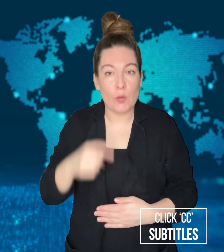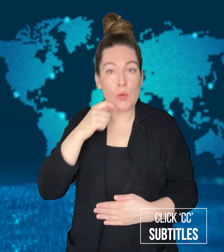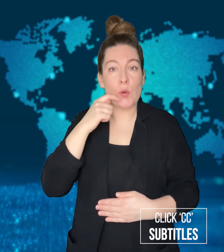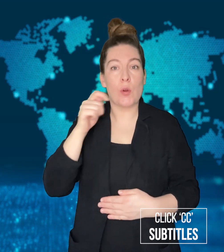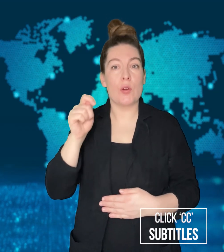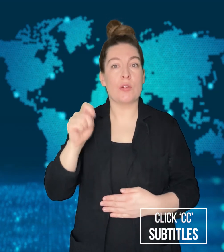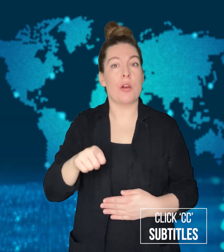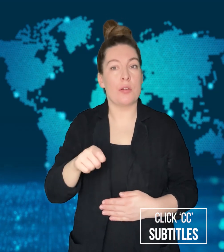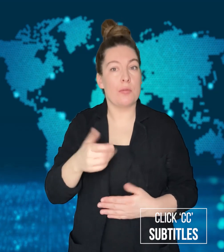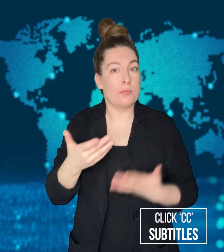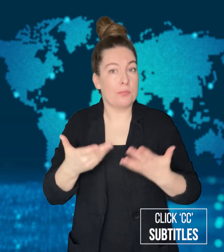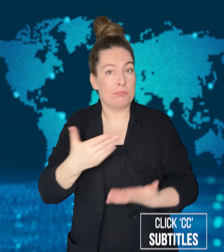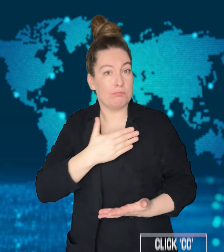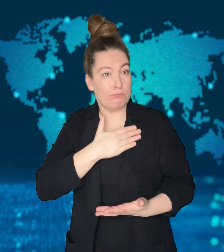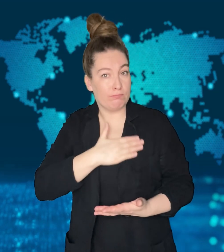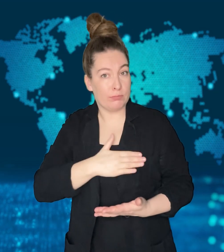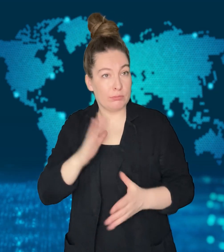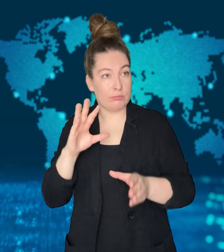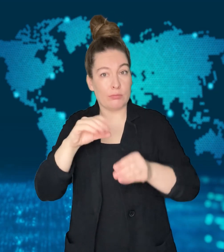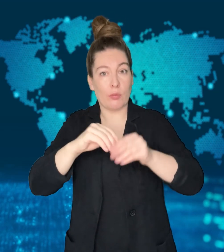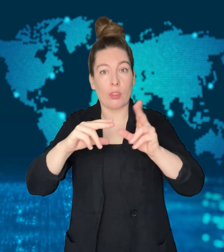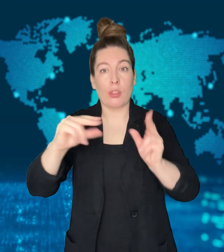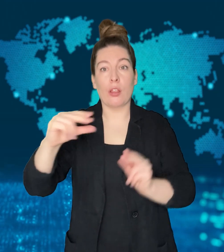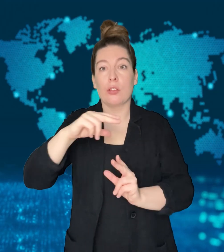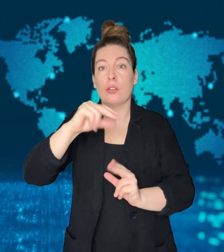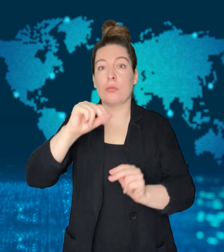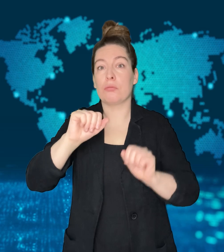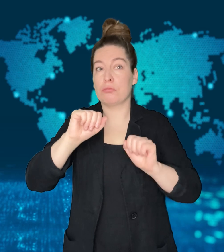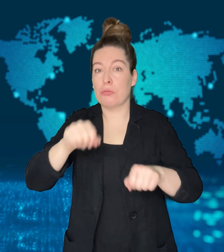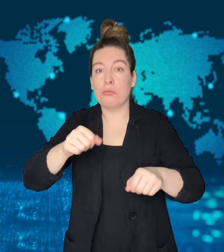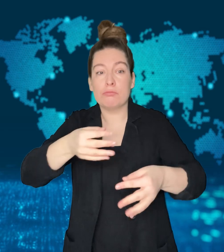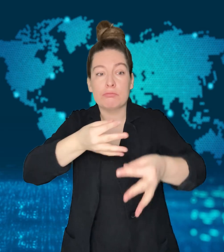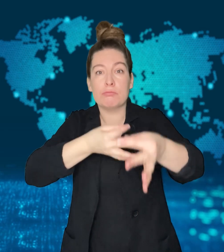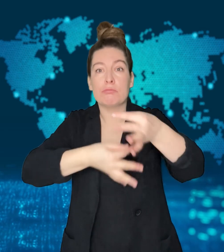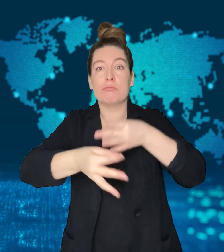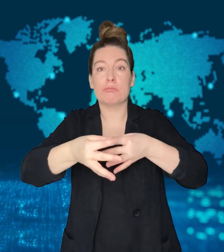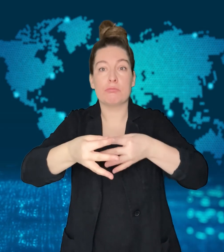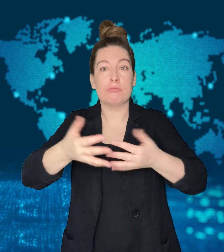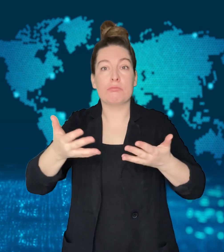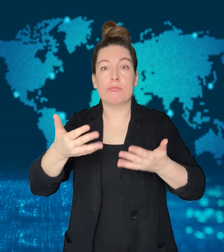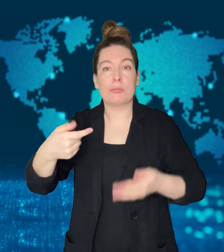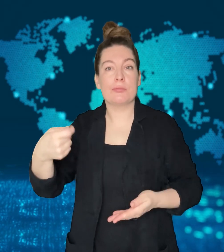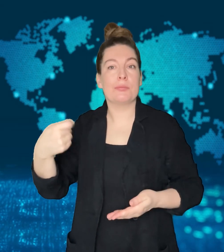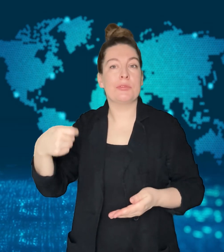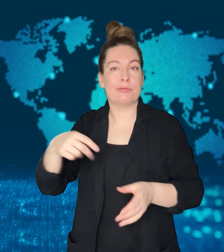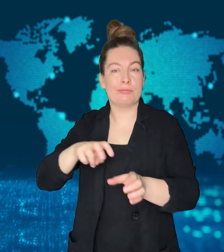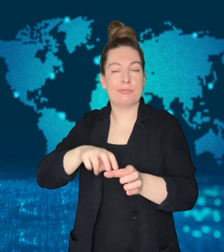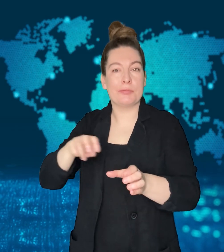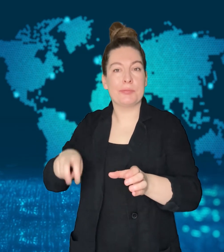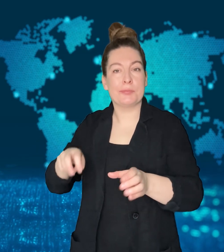Presidency in exchange for NATO